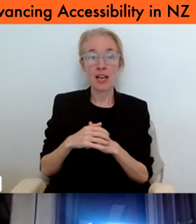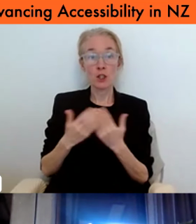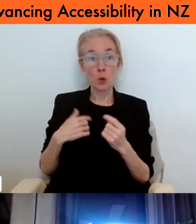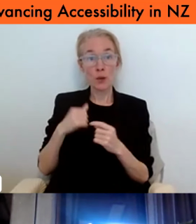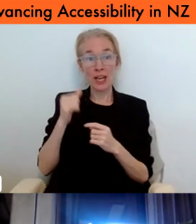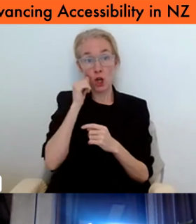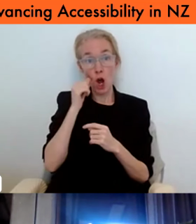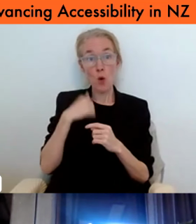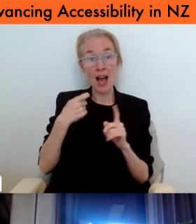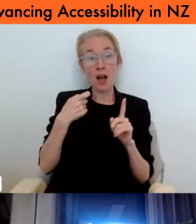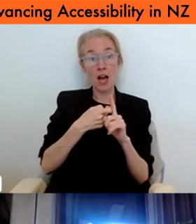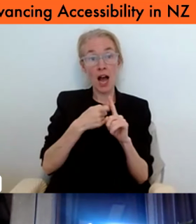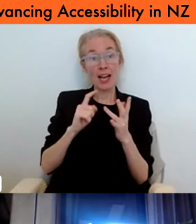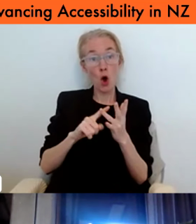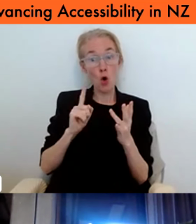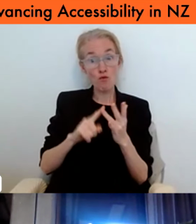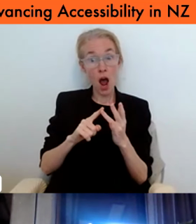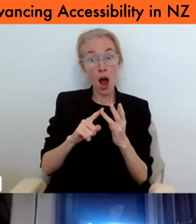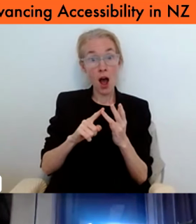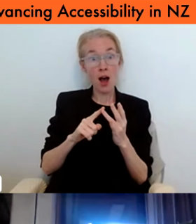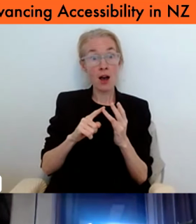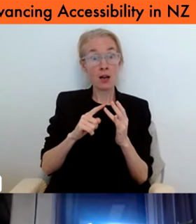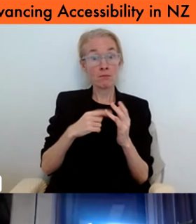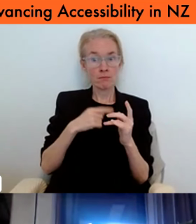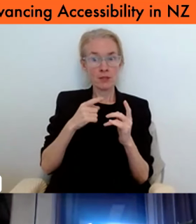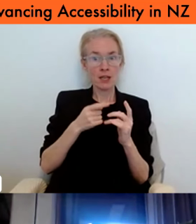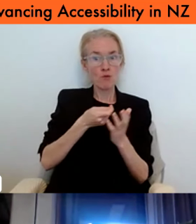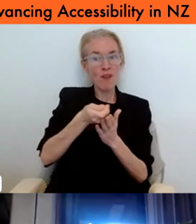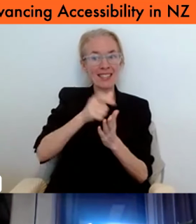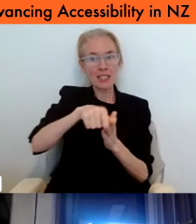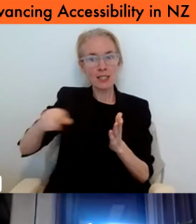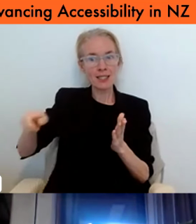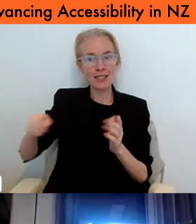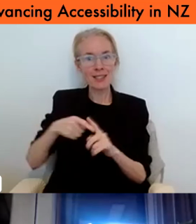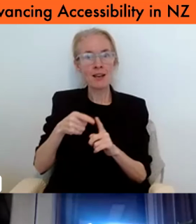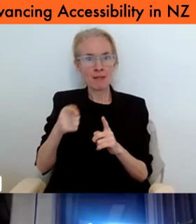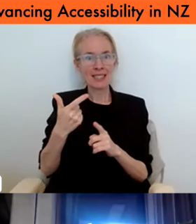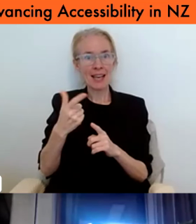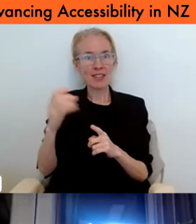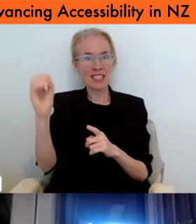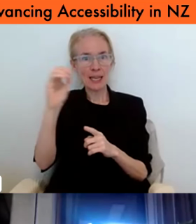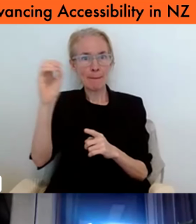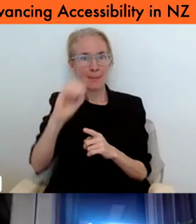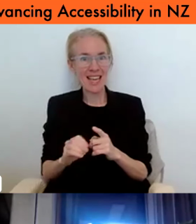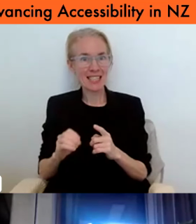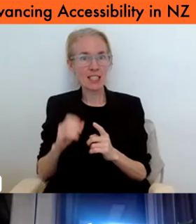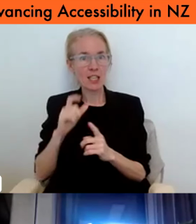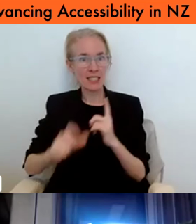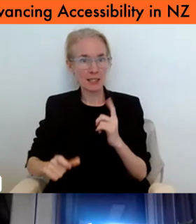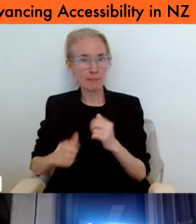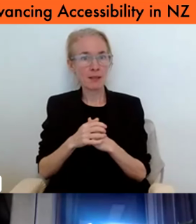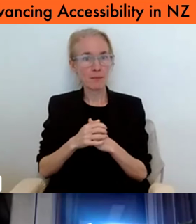instance, having disability. We should be setting goal targets, they should be -- 100% of those homes should be accessible if we're